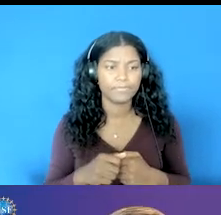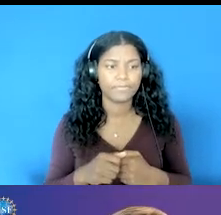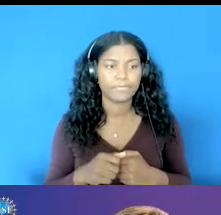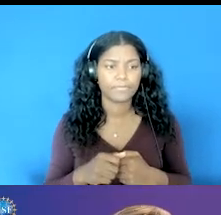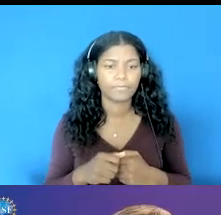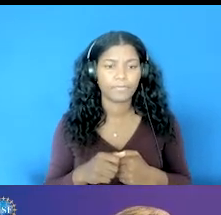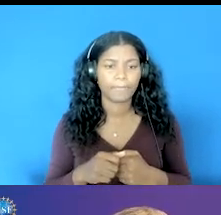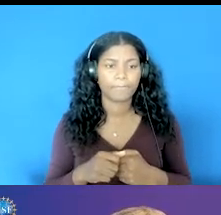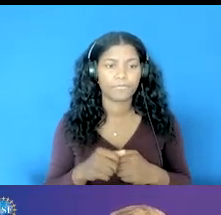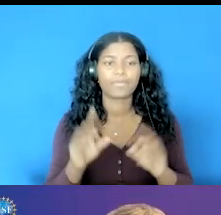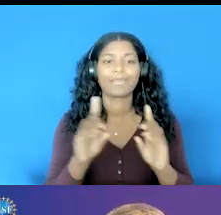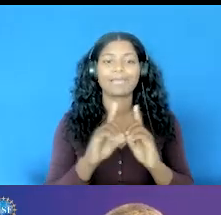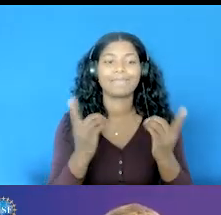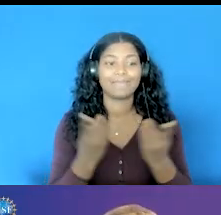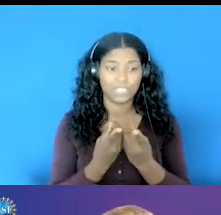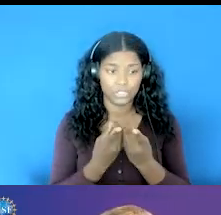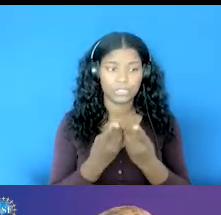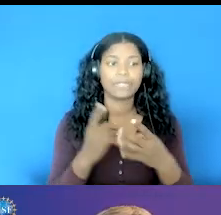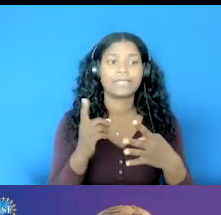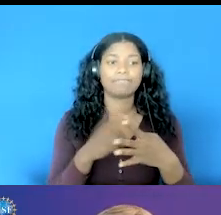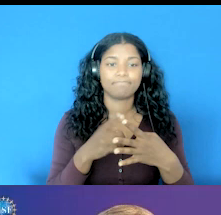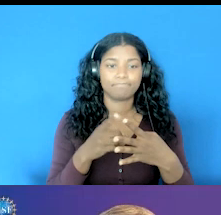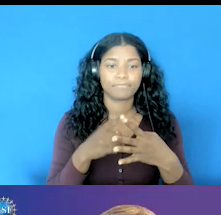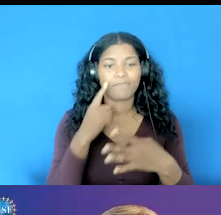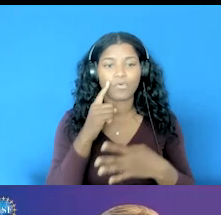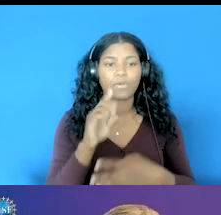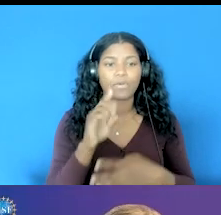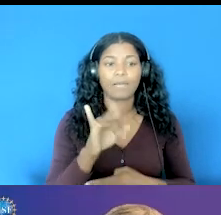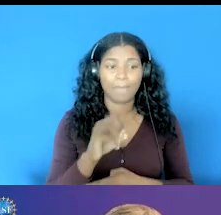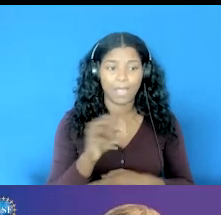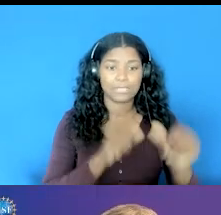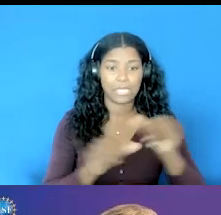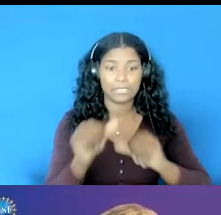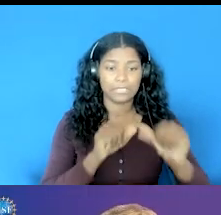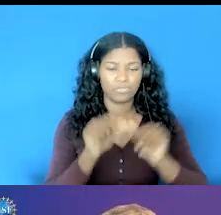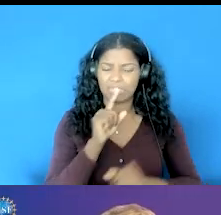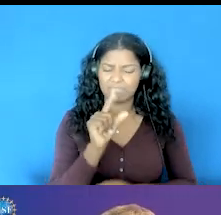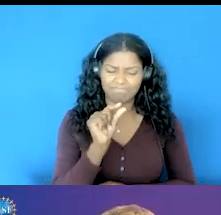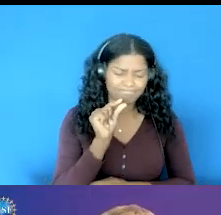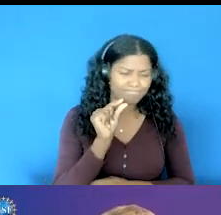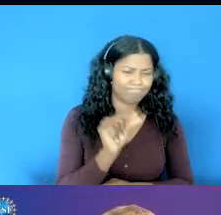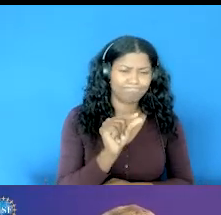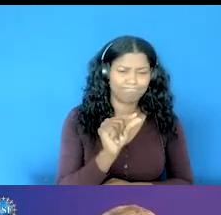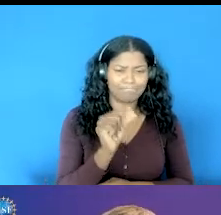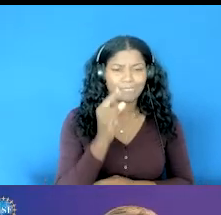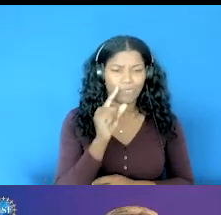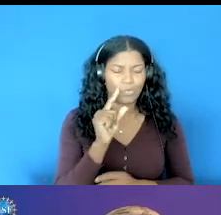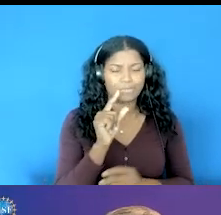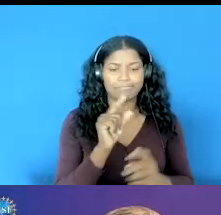The division of molecular and cellular biosciences supports research at the smallest scale of biological organization.